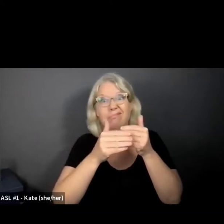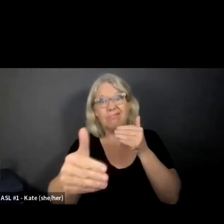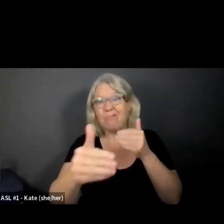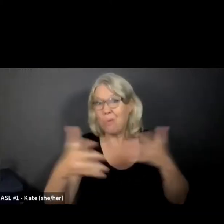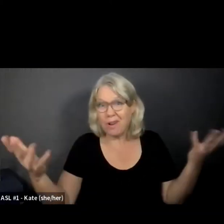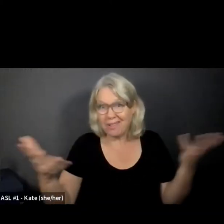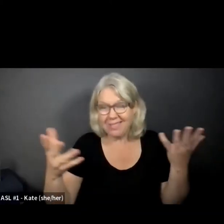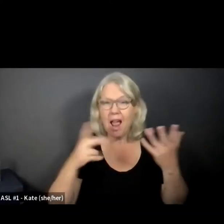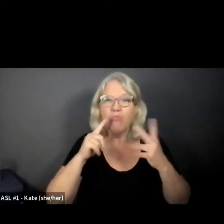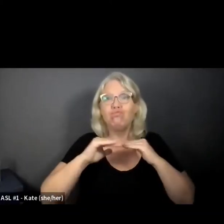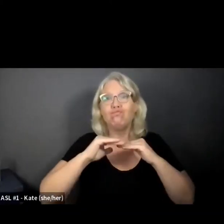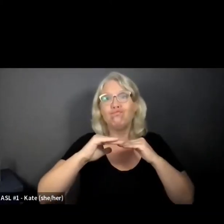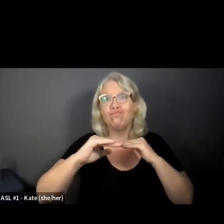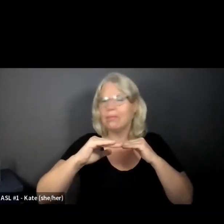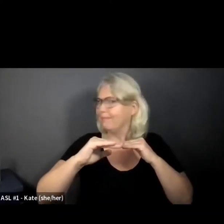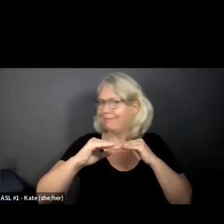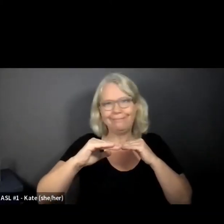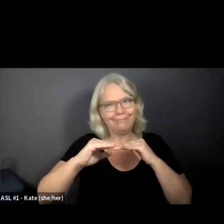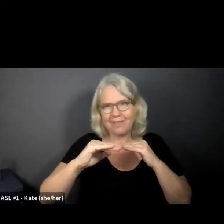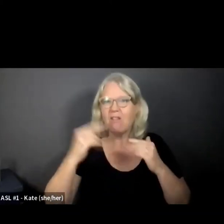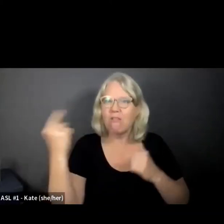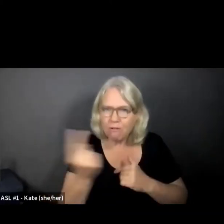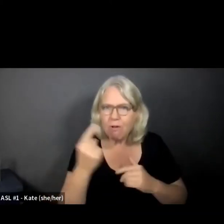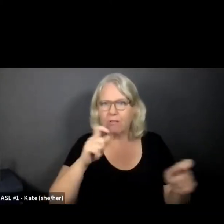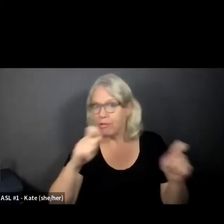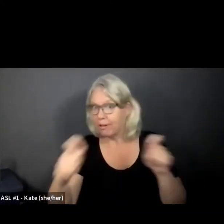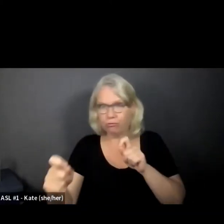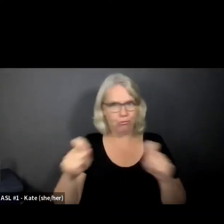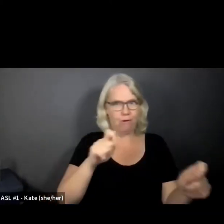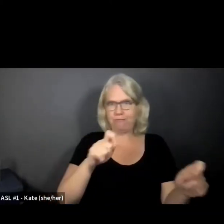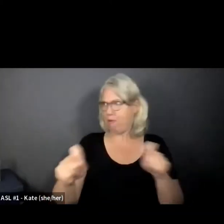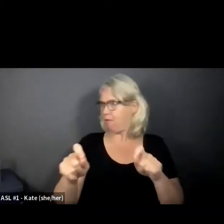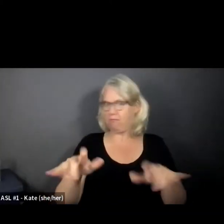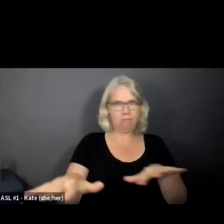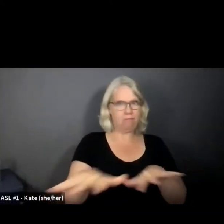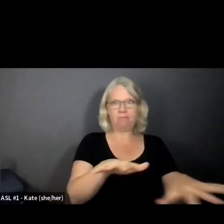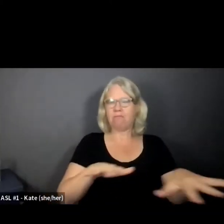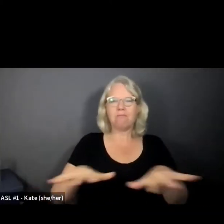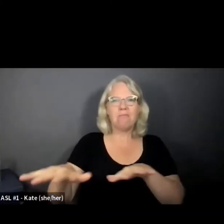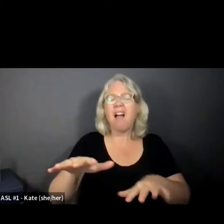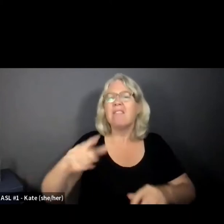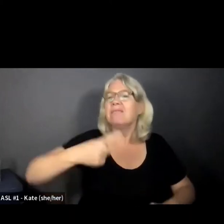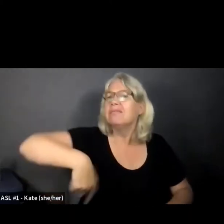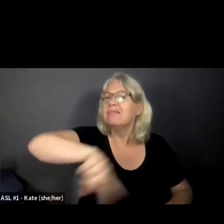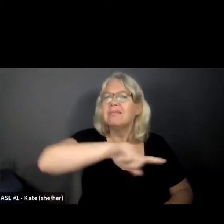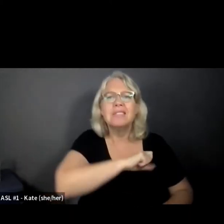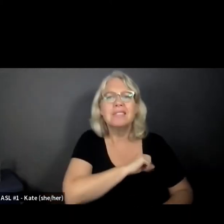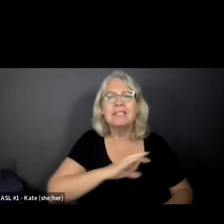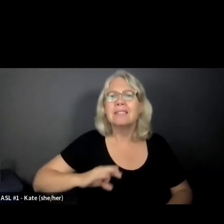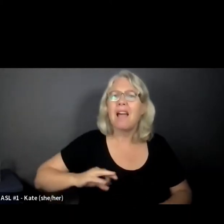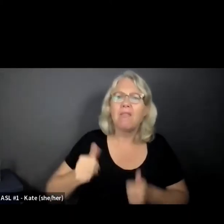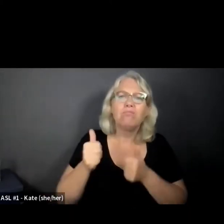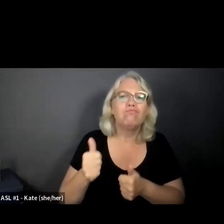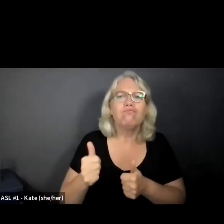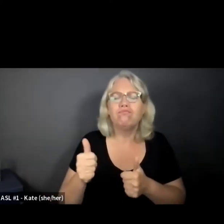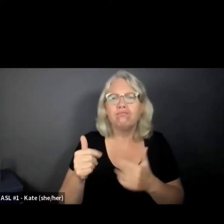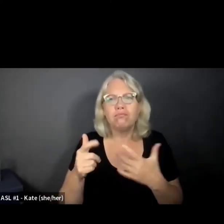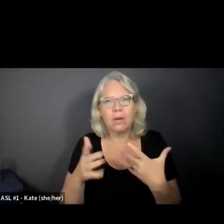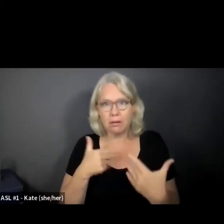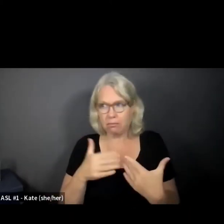WE ACKNOWLEDGE THEIR SUCCESSES ON NUMEROUS FILES THIS YEAR.